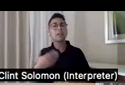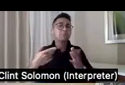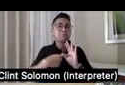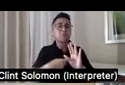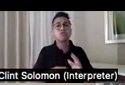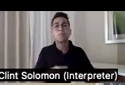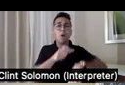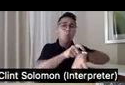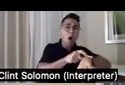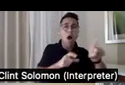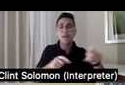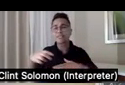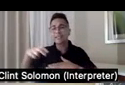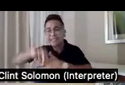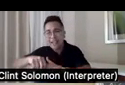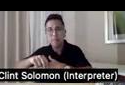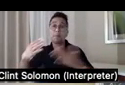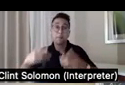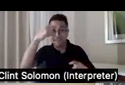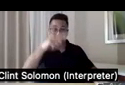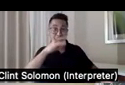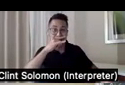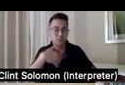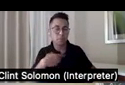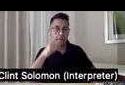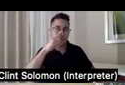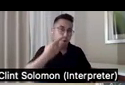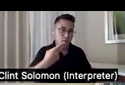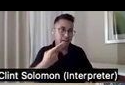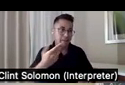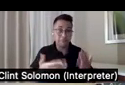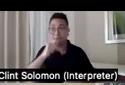probably be horribly boring to the kids and maybe not a good idea at all but just for illustrating